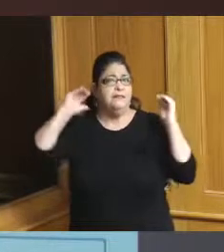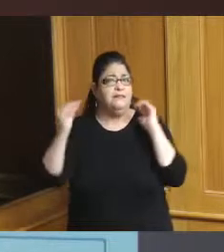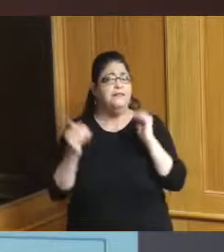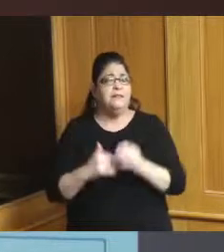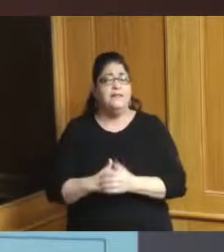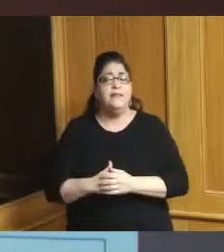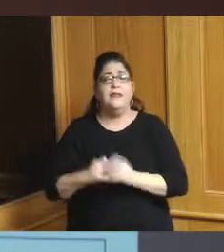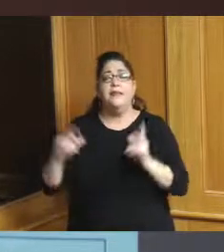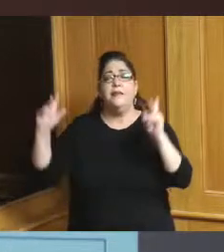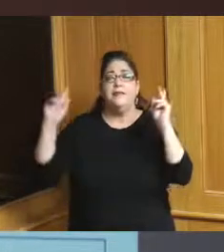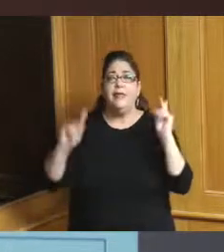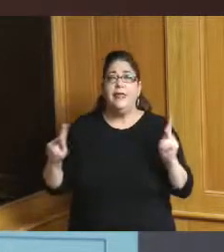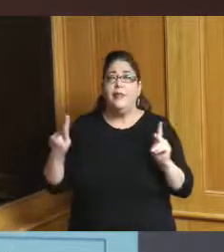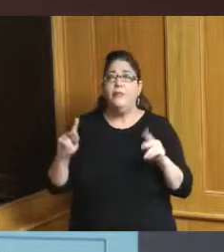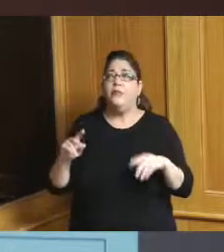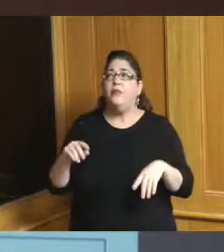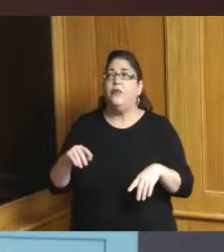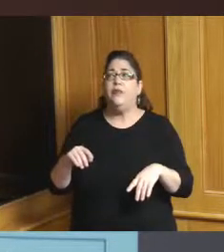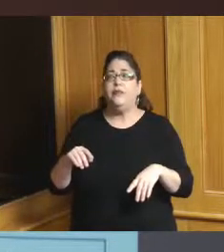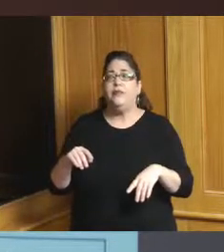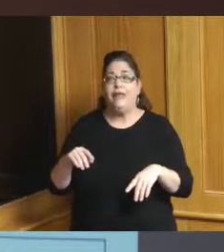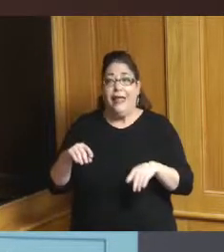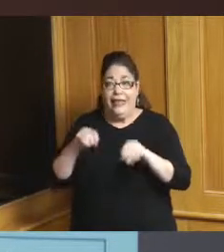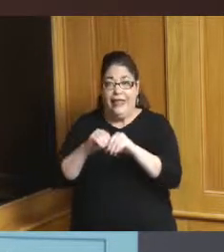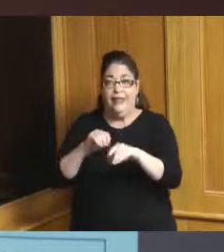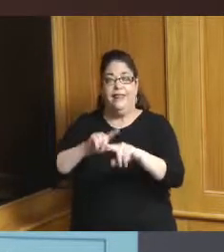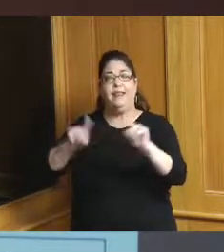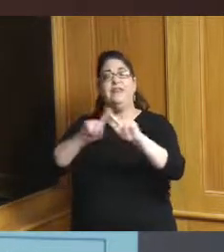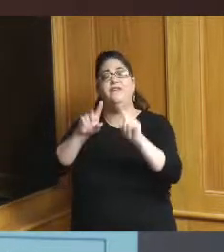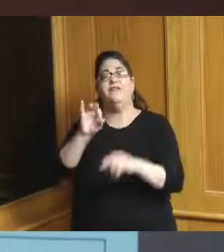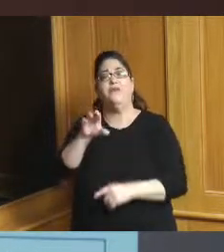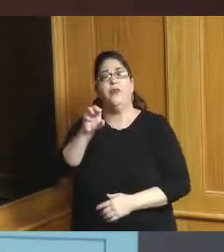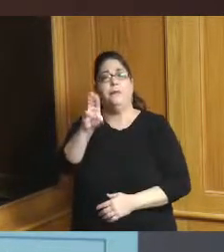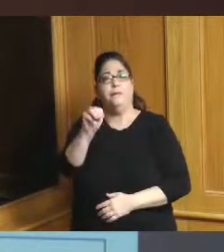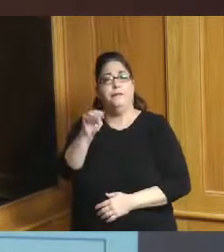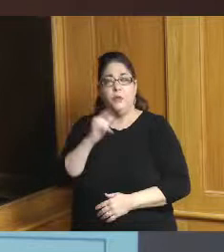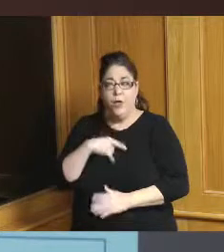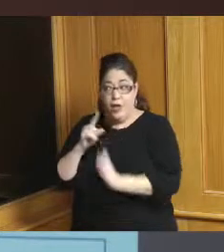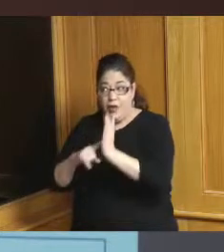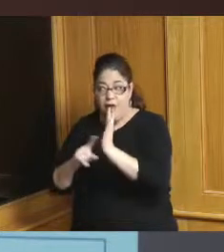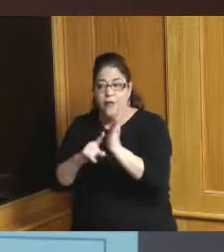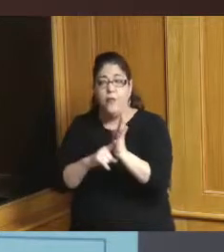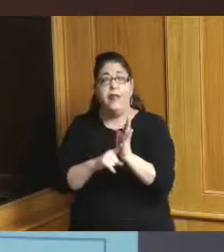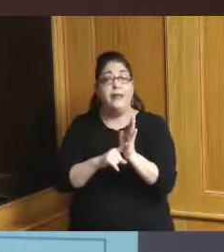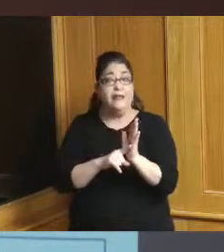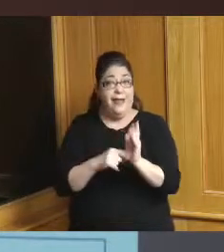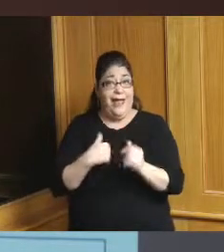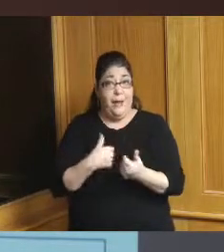people in the room in the forums where we did this research is that you know I'm losing work I can't